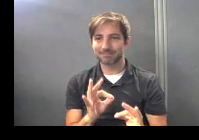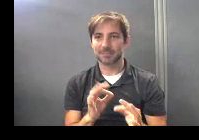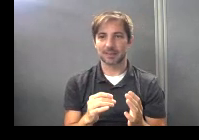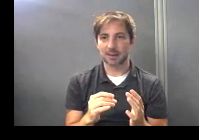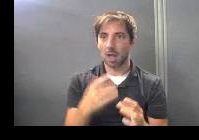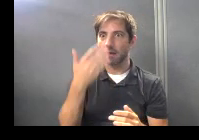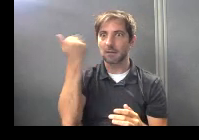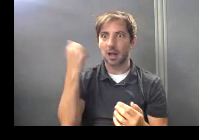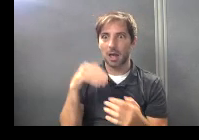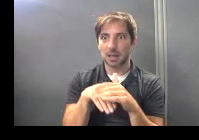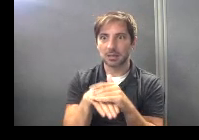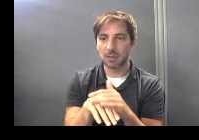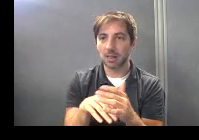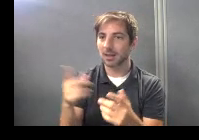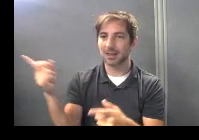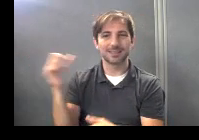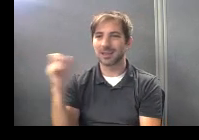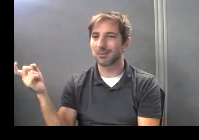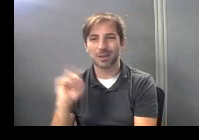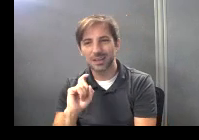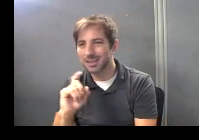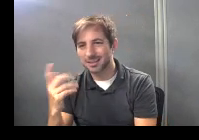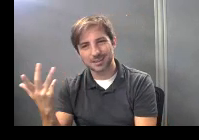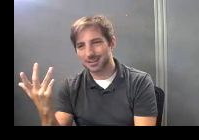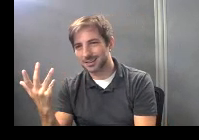IT. ANOTHER THING I'LL THROW OUT TO THE FUNDERS